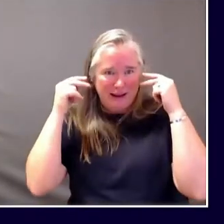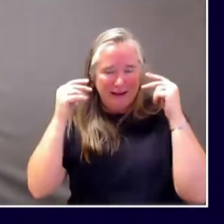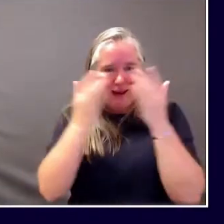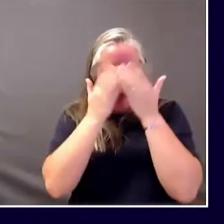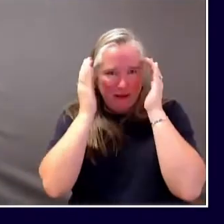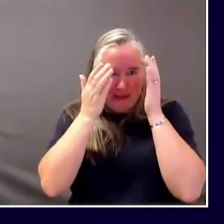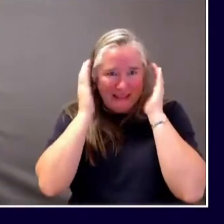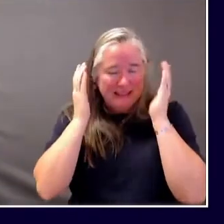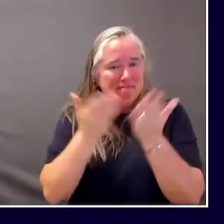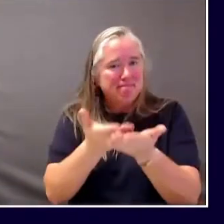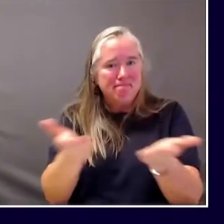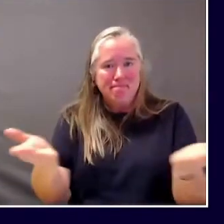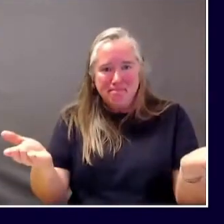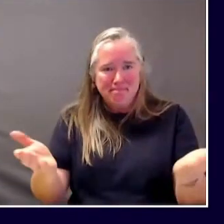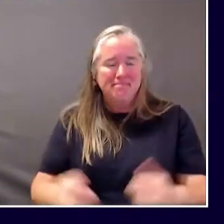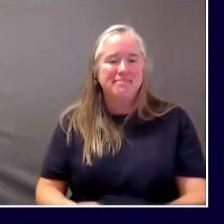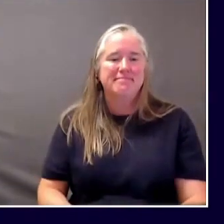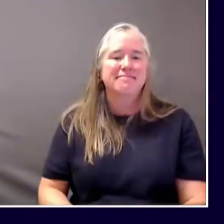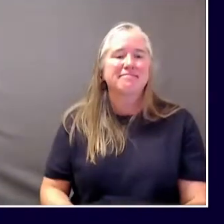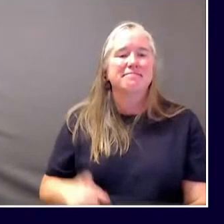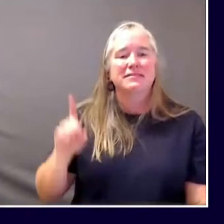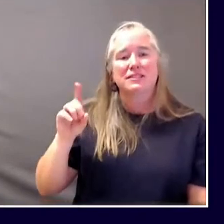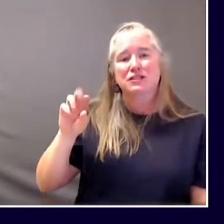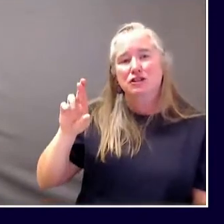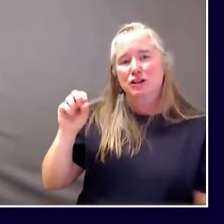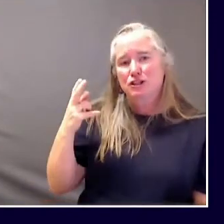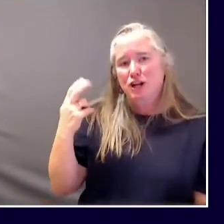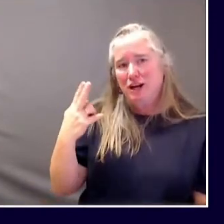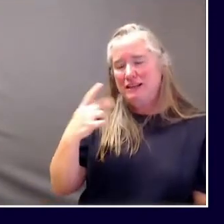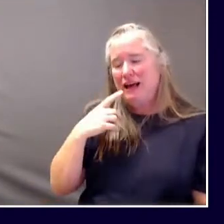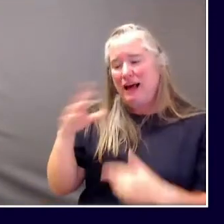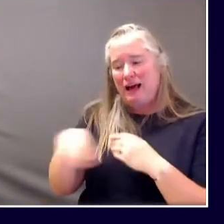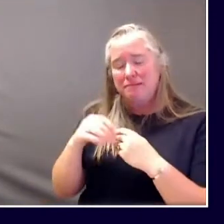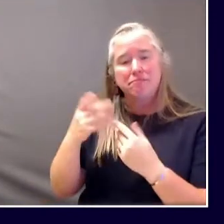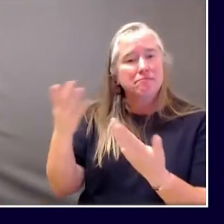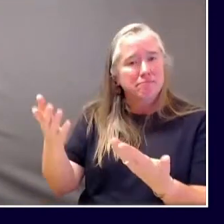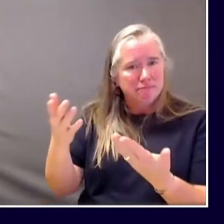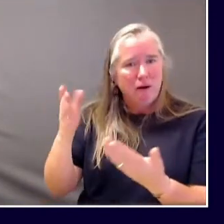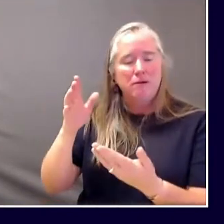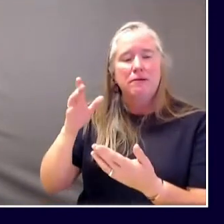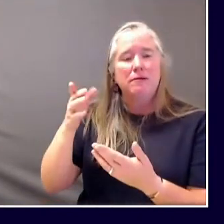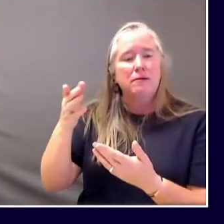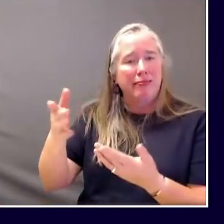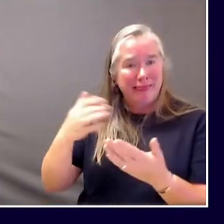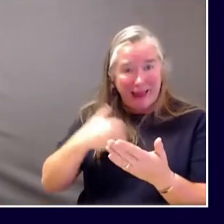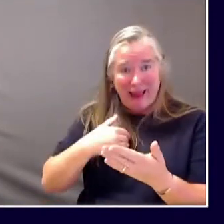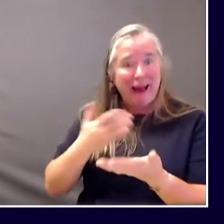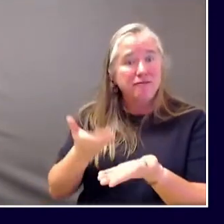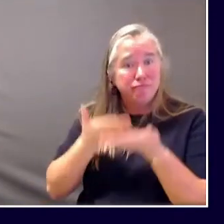there Greg there is guidance